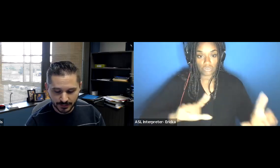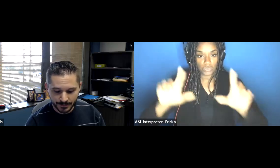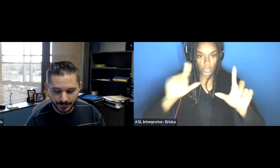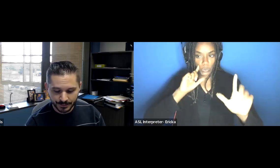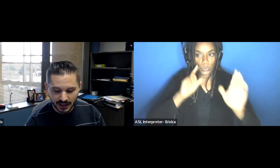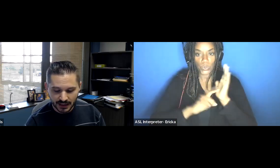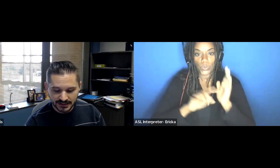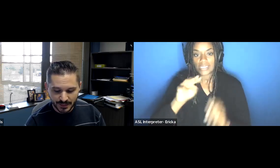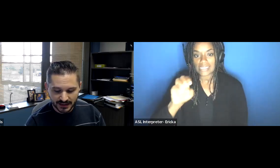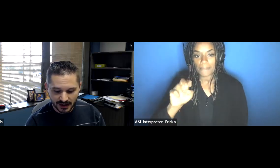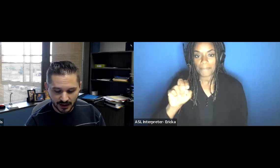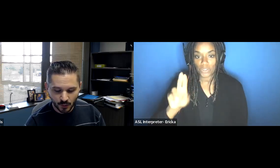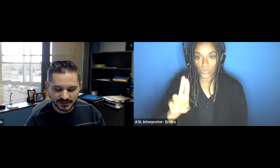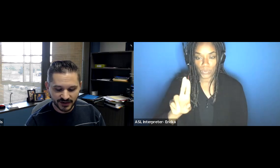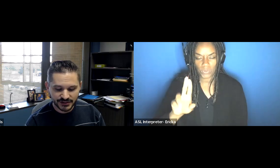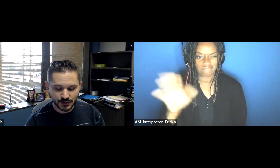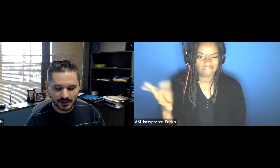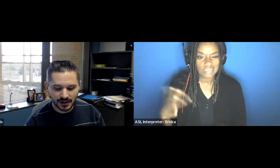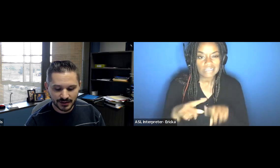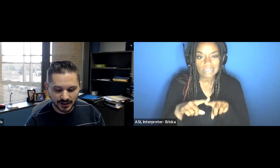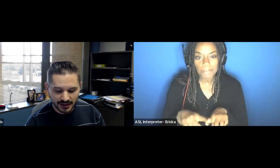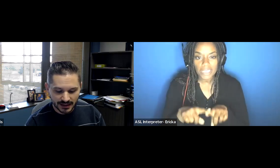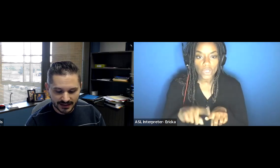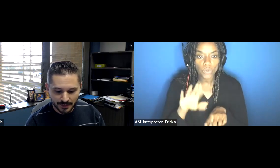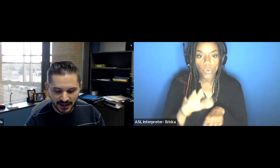I want to mention a few housekeeping items before we get started today.